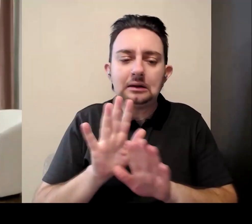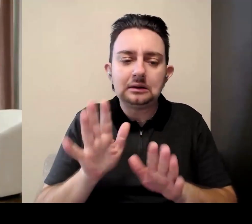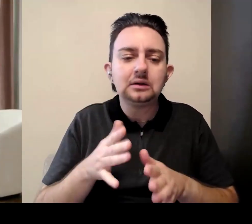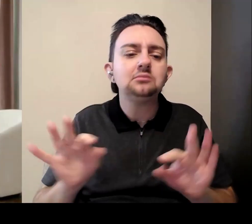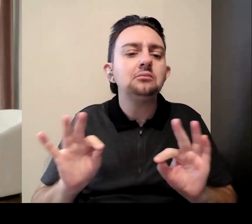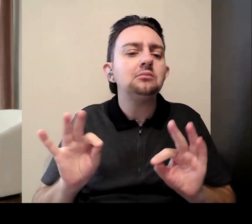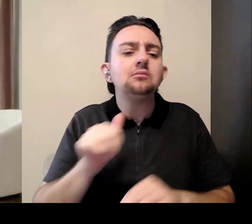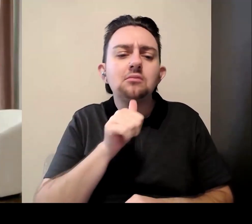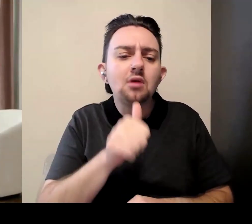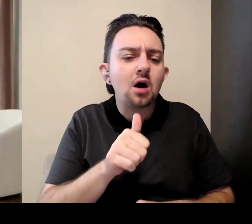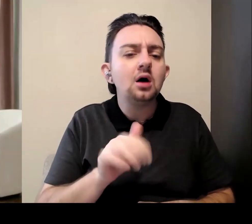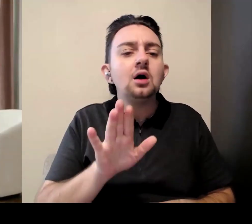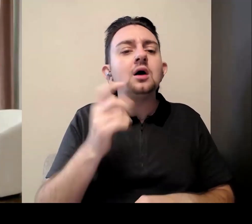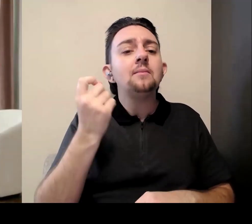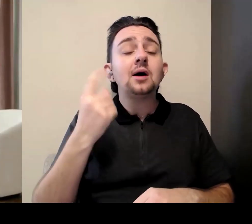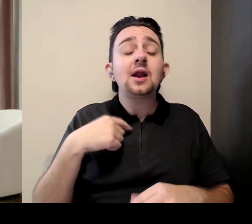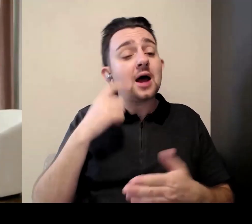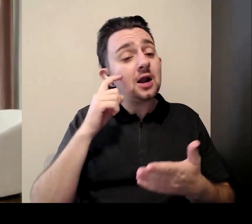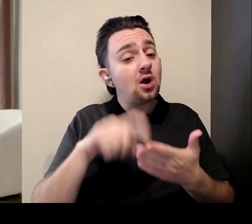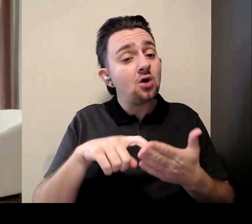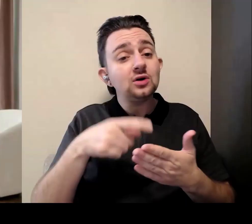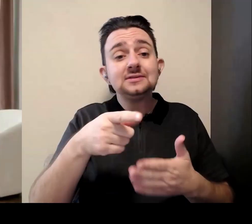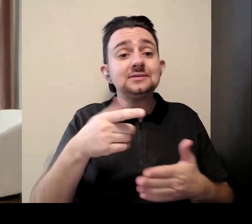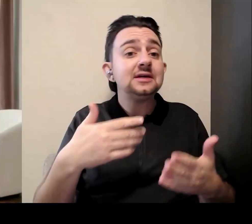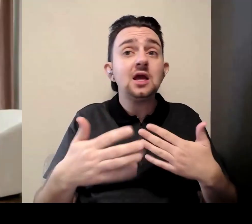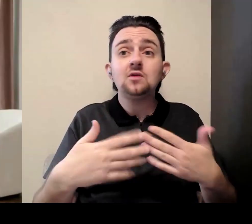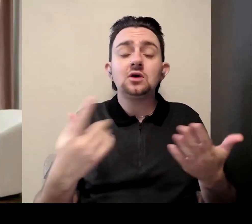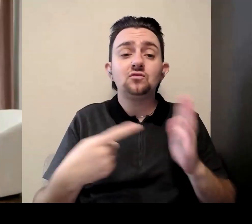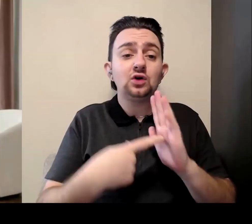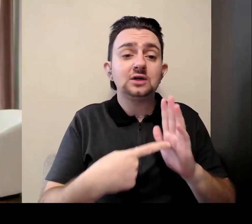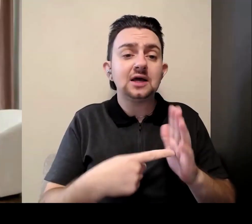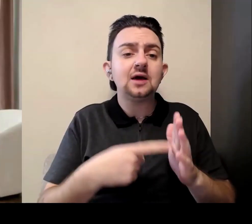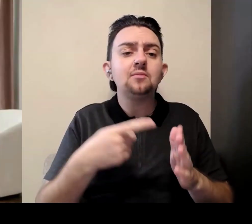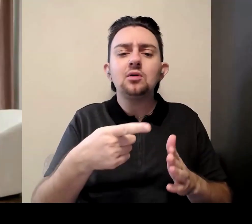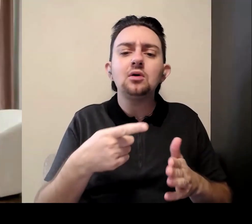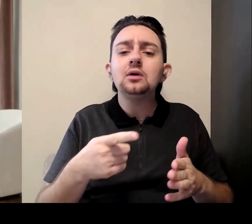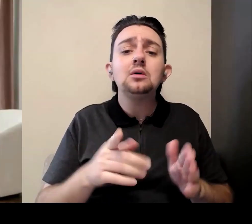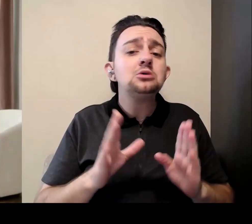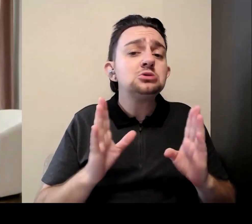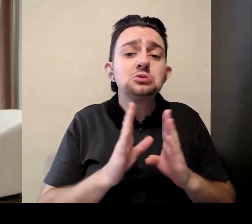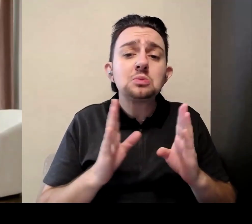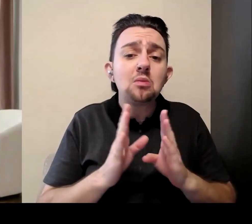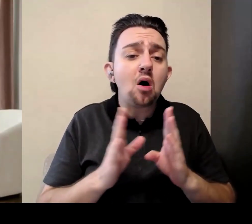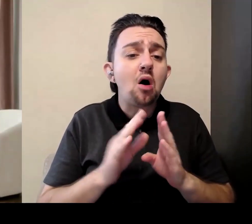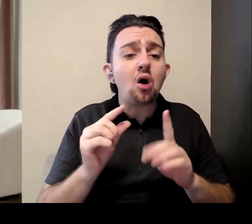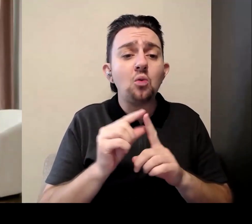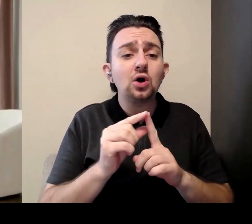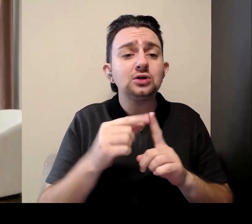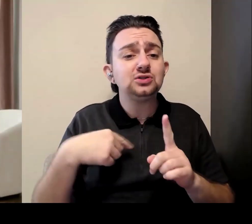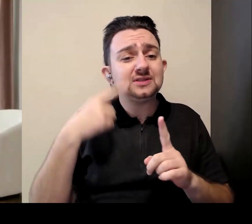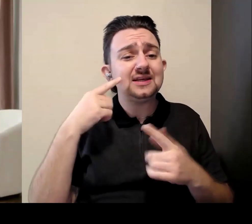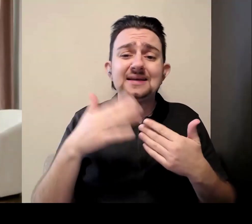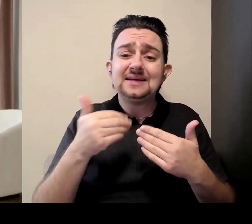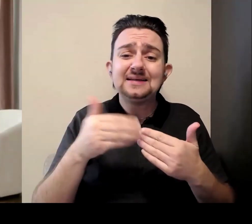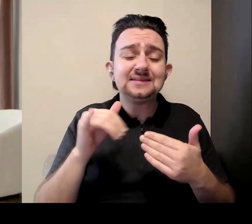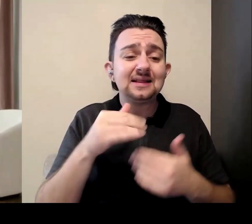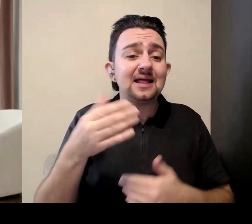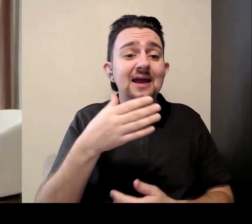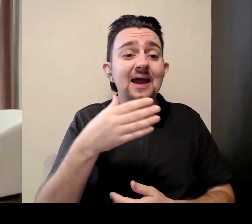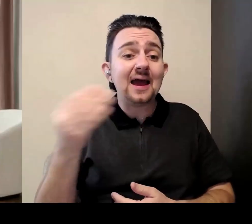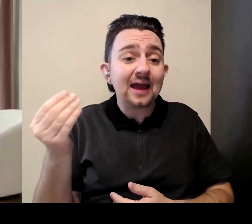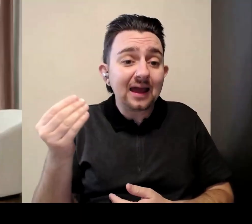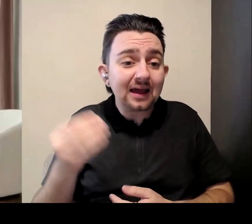And then she would miscall the little words that you would think would be the automatic words, like the and and the the, you know, and then